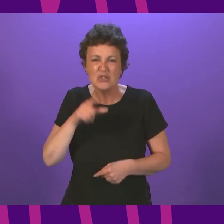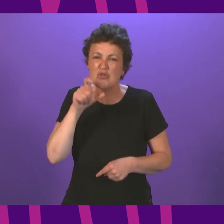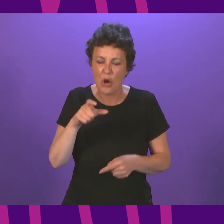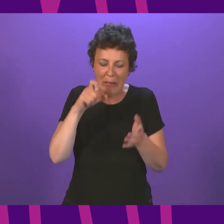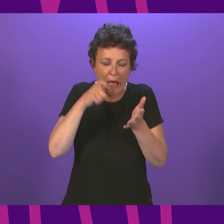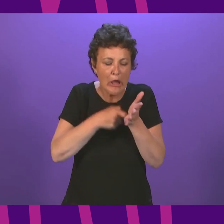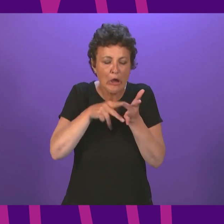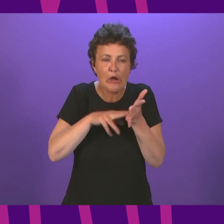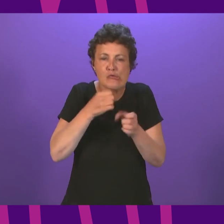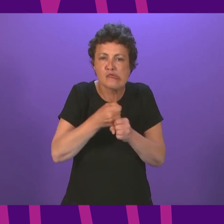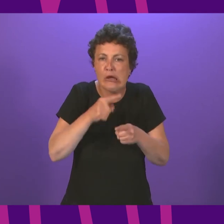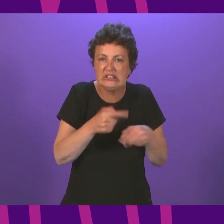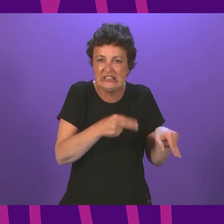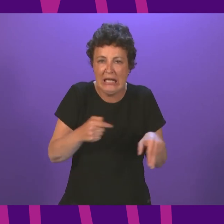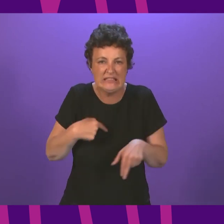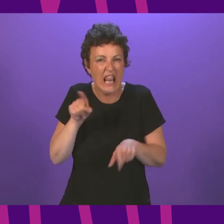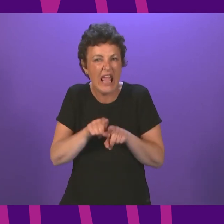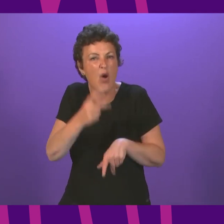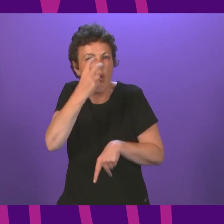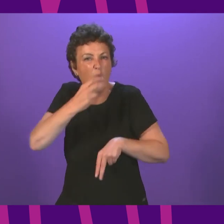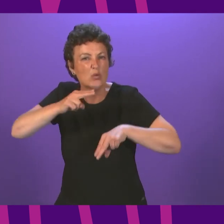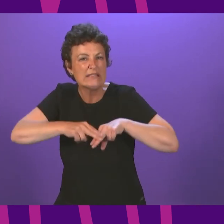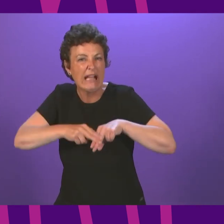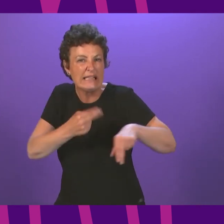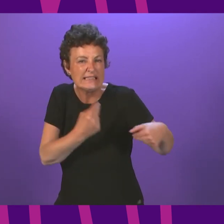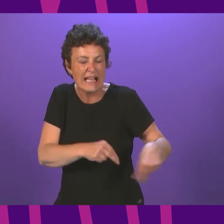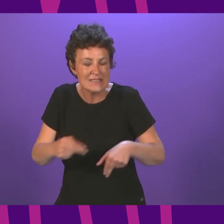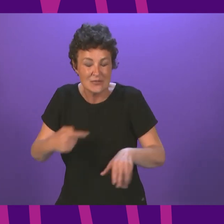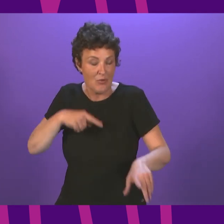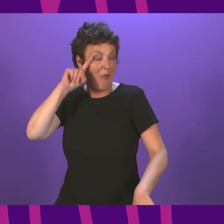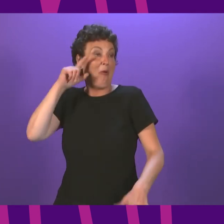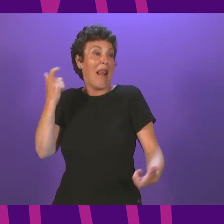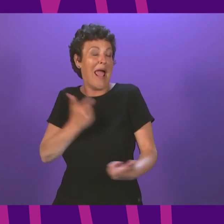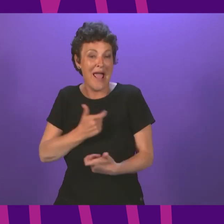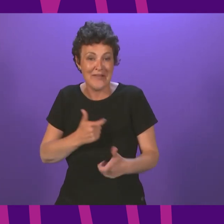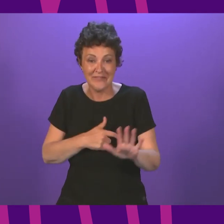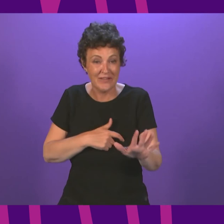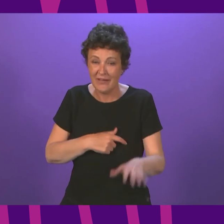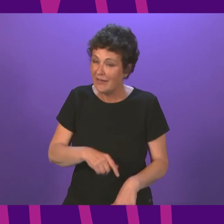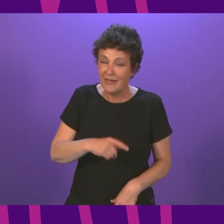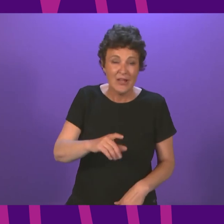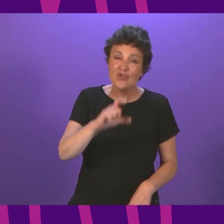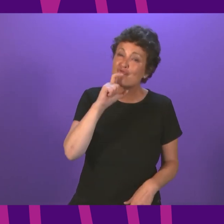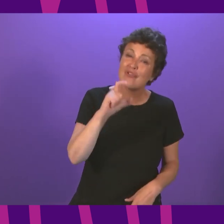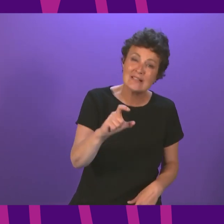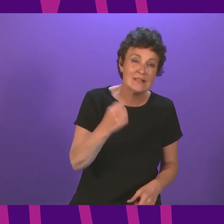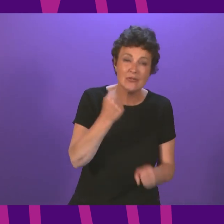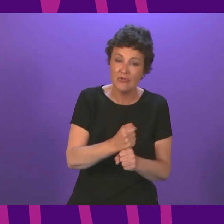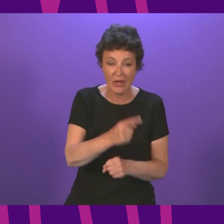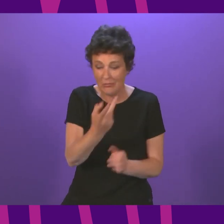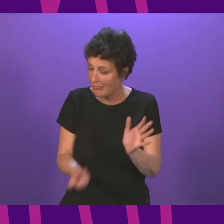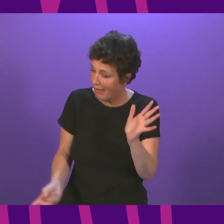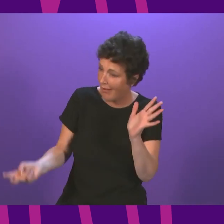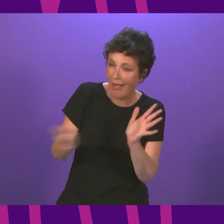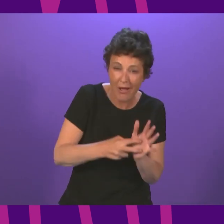me or any other member to submit urgent or topical questions on the matter. Indeed, there